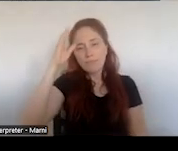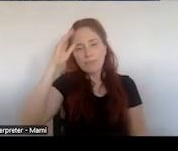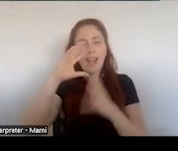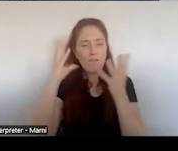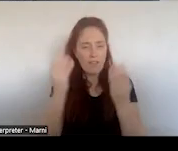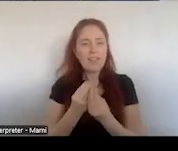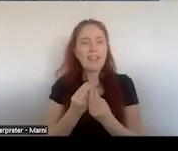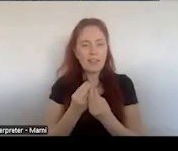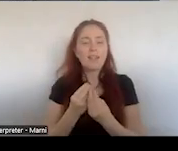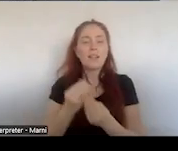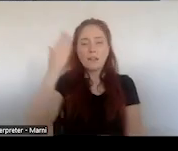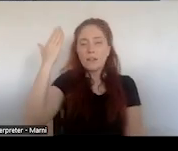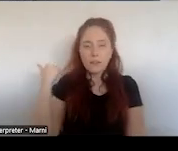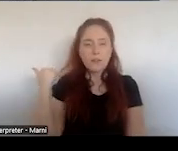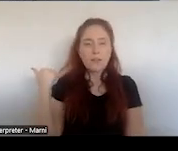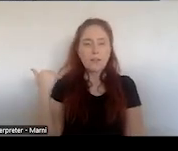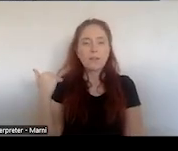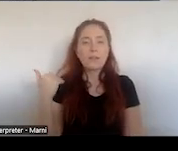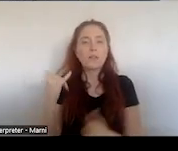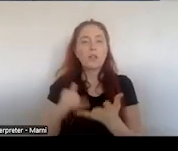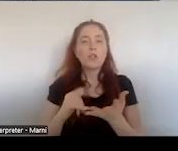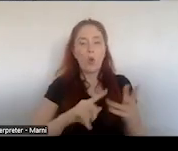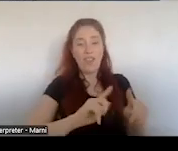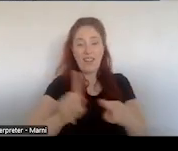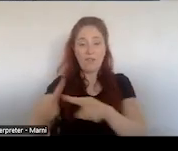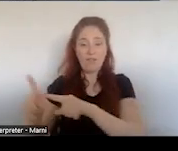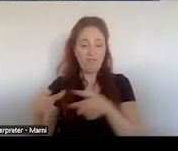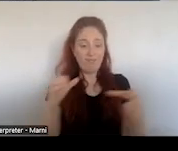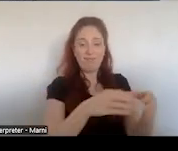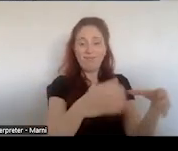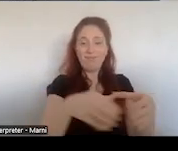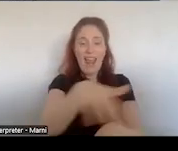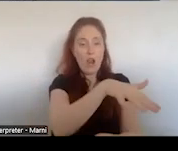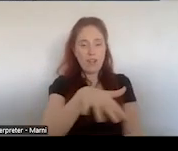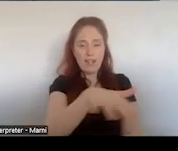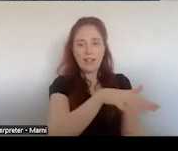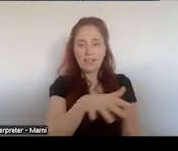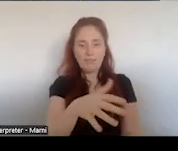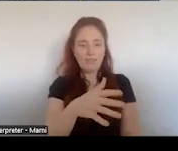subsectors will have different needs in terms of how long placements would be.